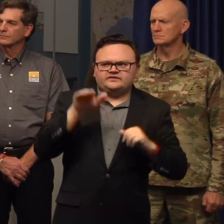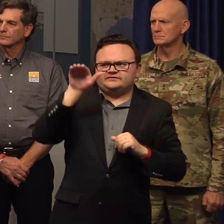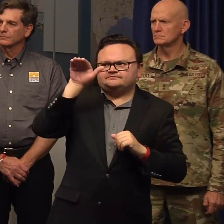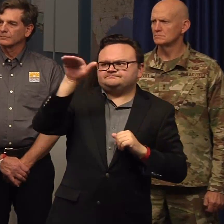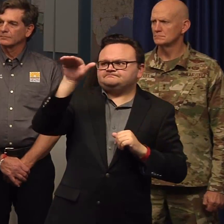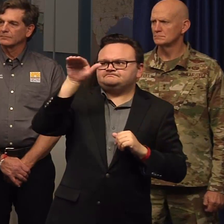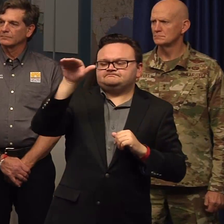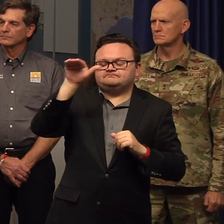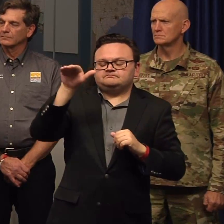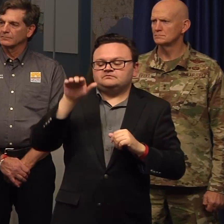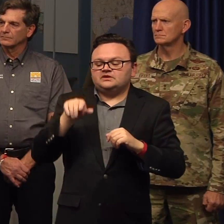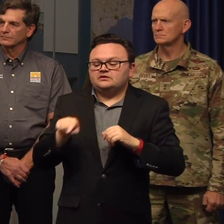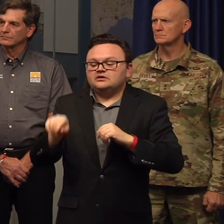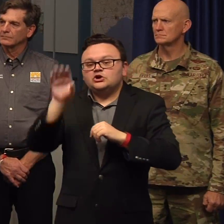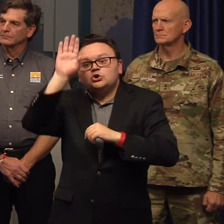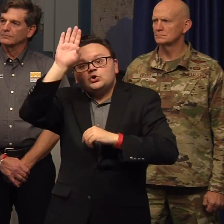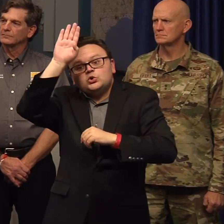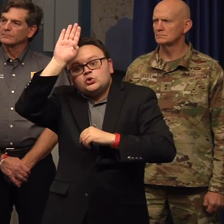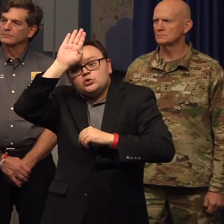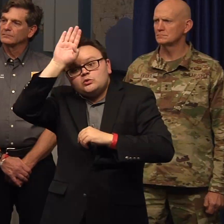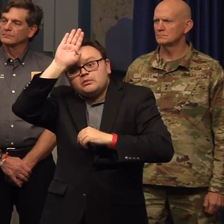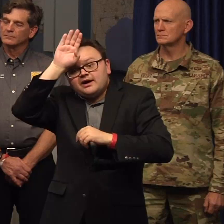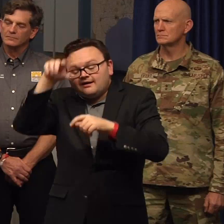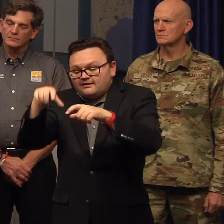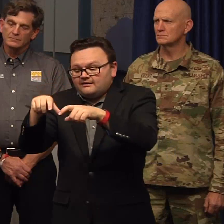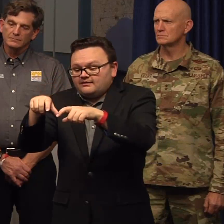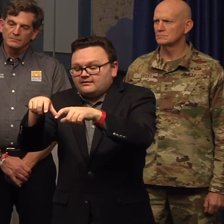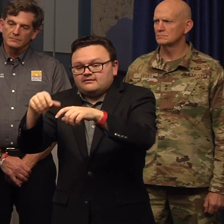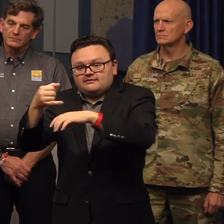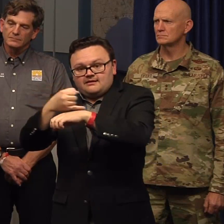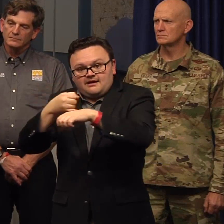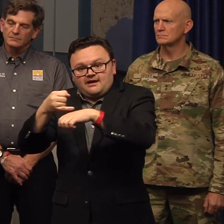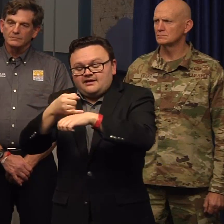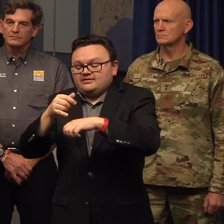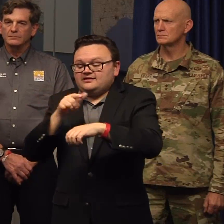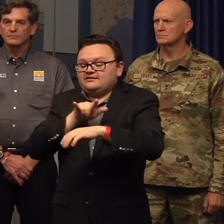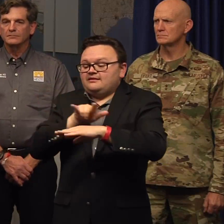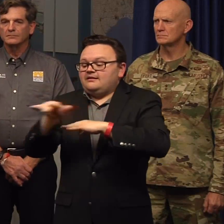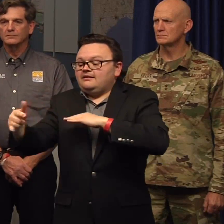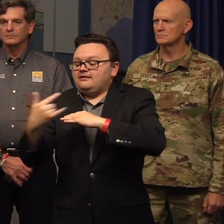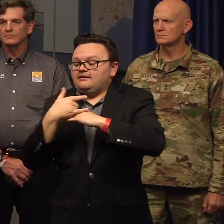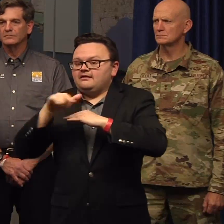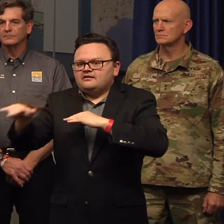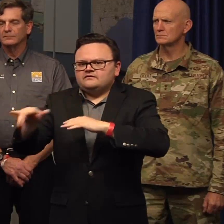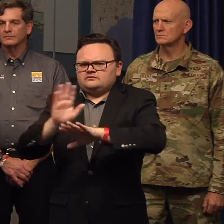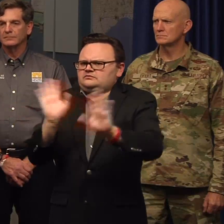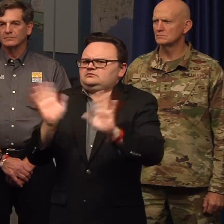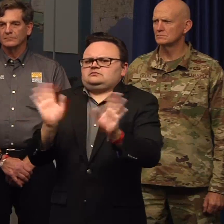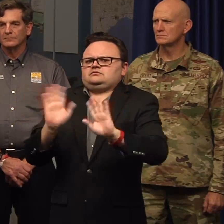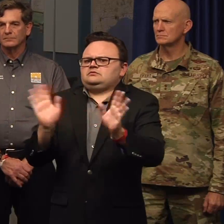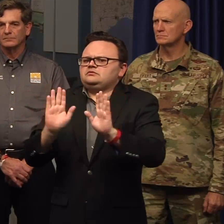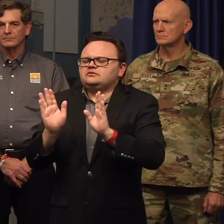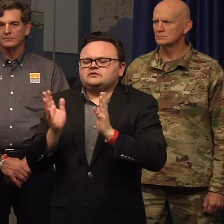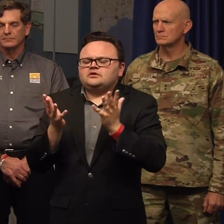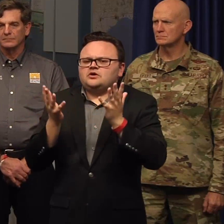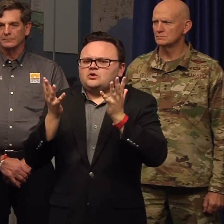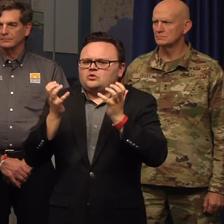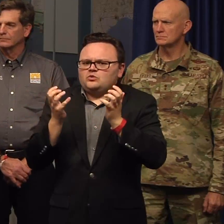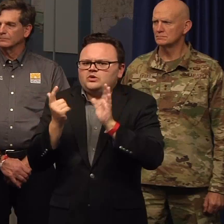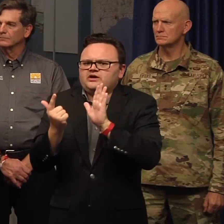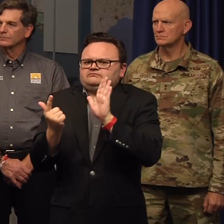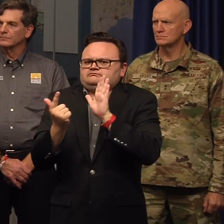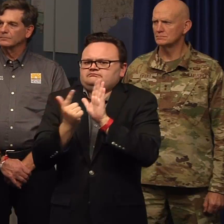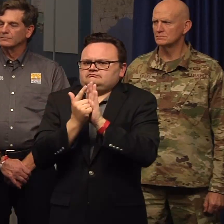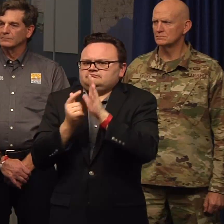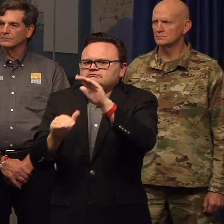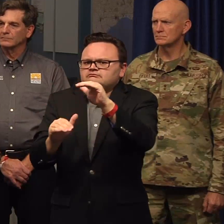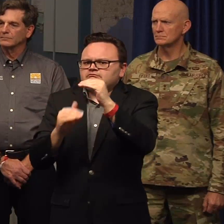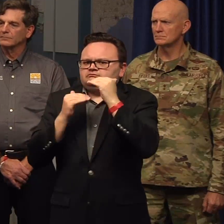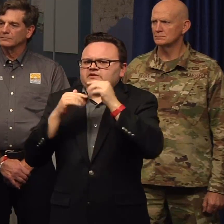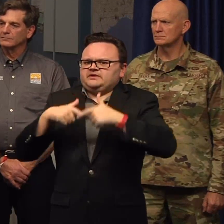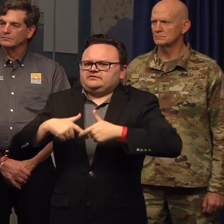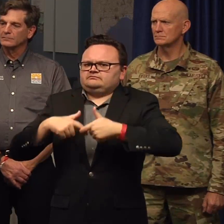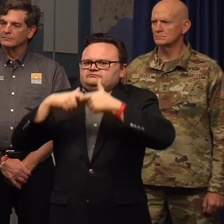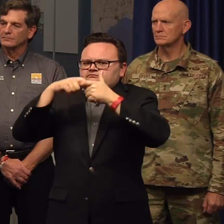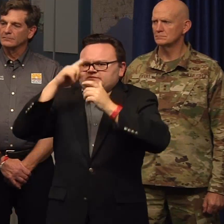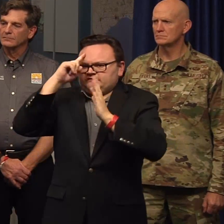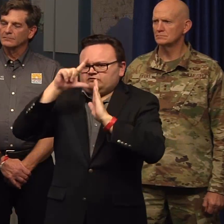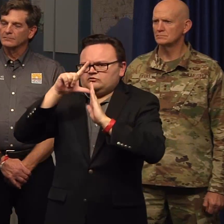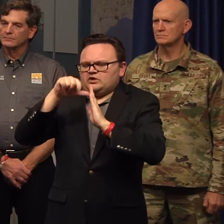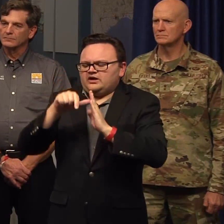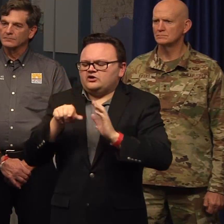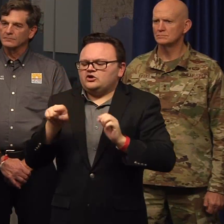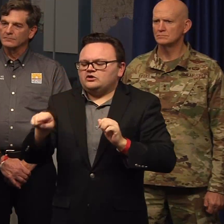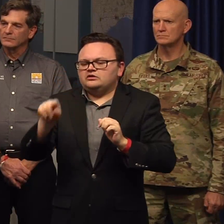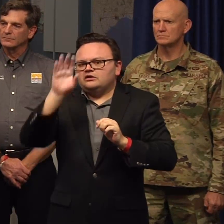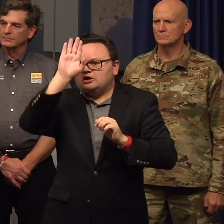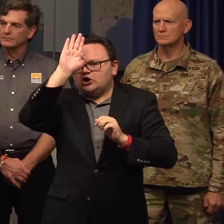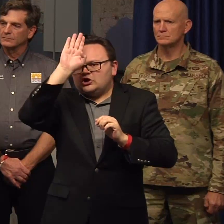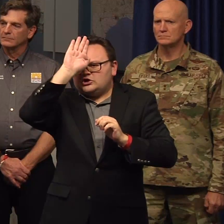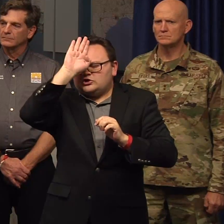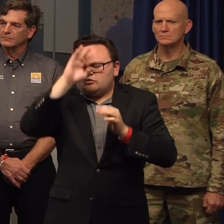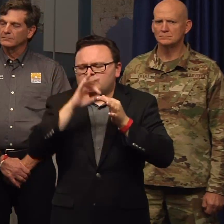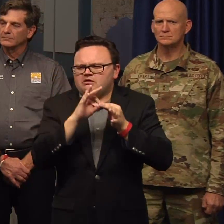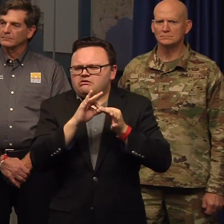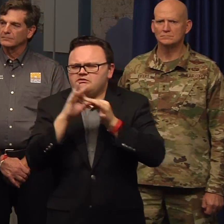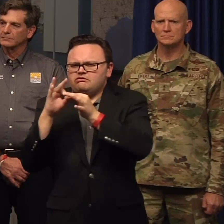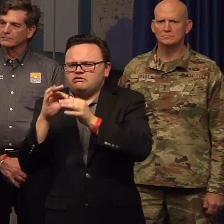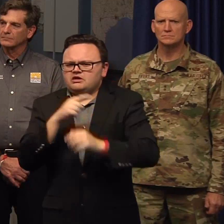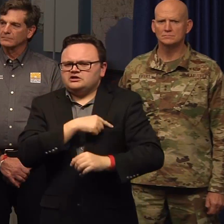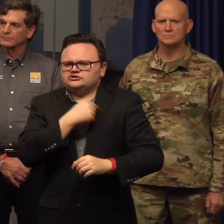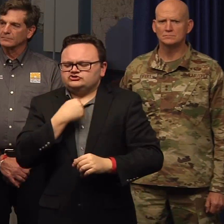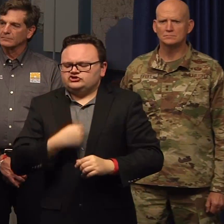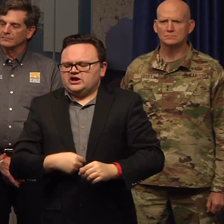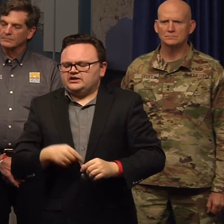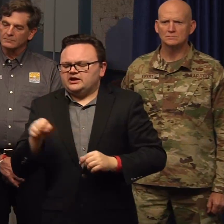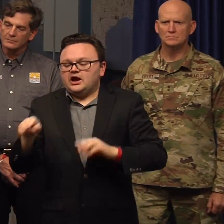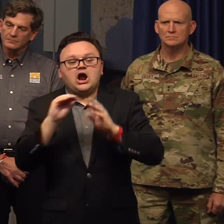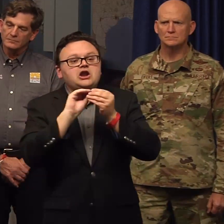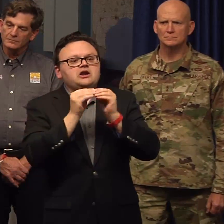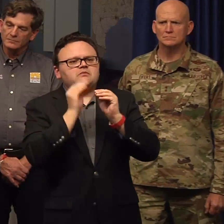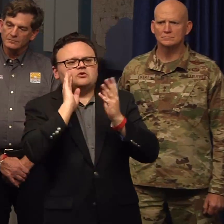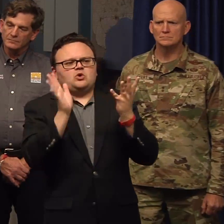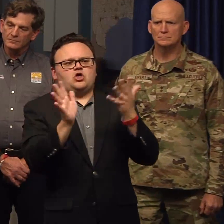I'VE ALSO JOINED MAYOR GIMENEZ